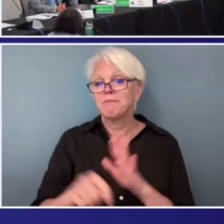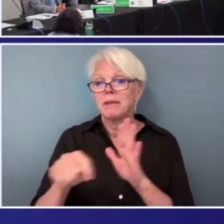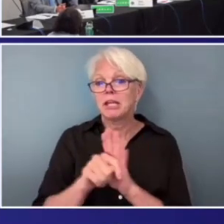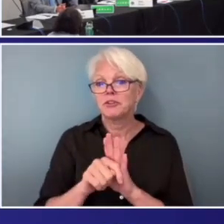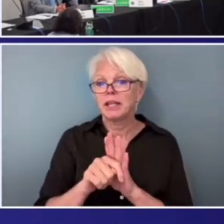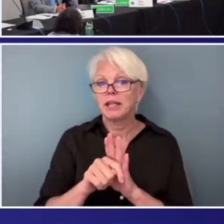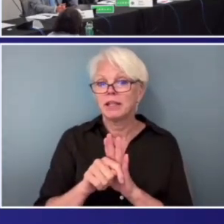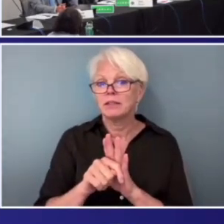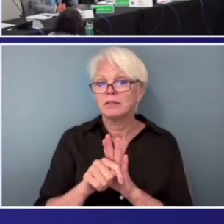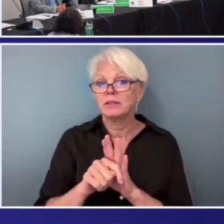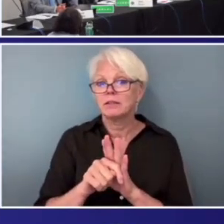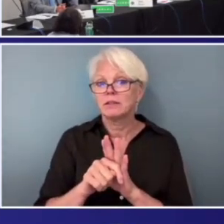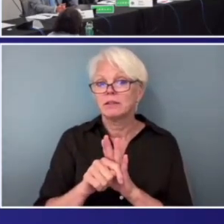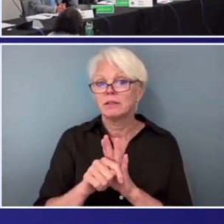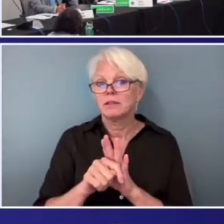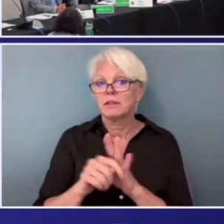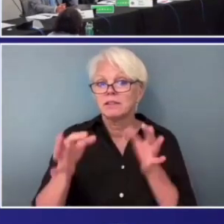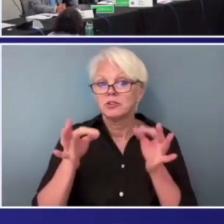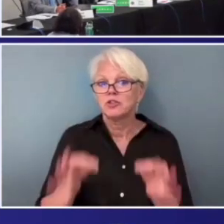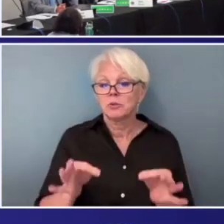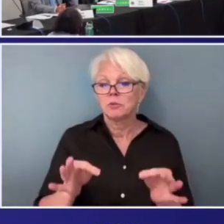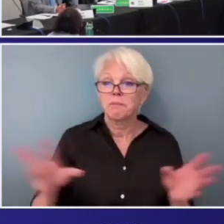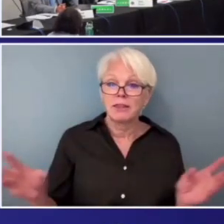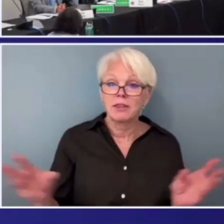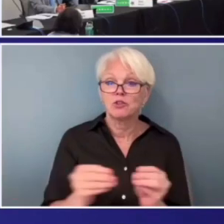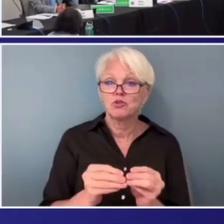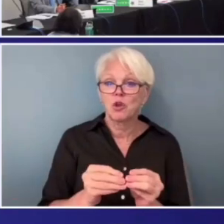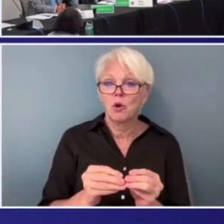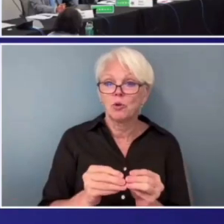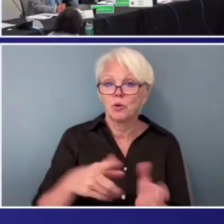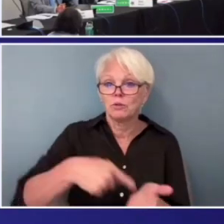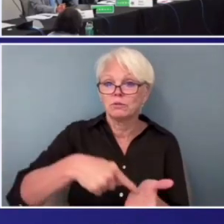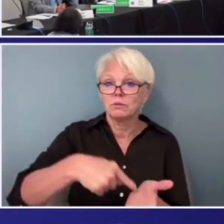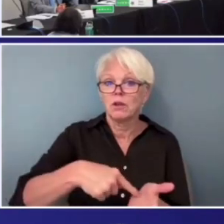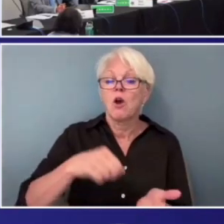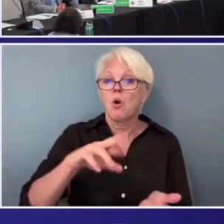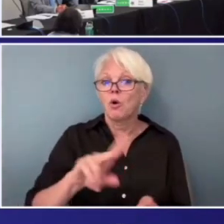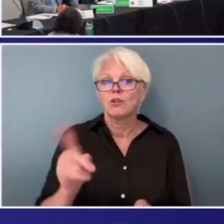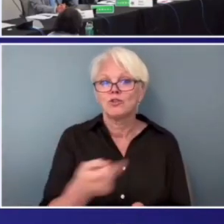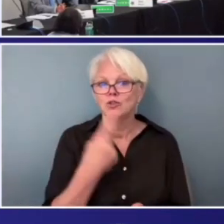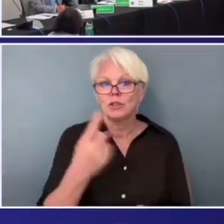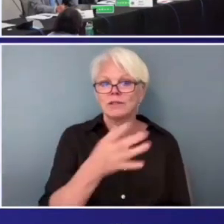total balance outstanding or just the Parent PLUS loan outstanding?